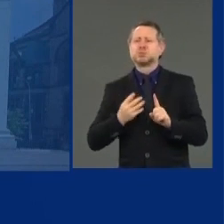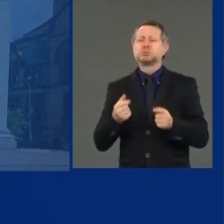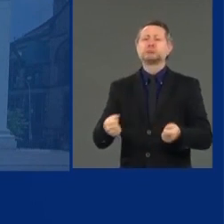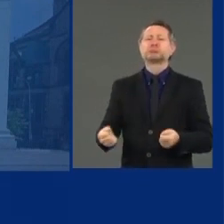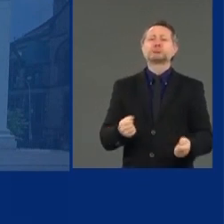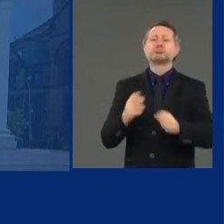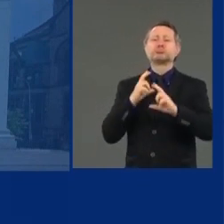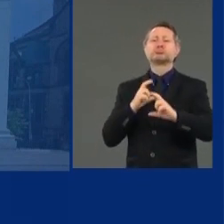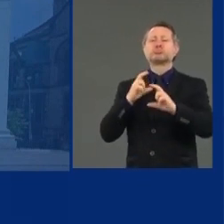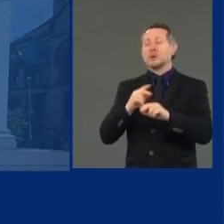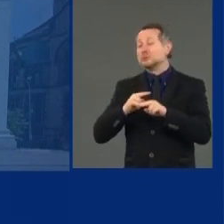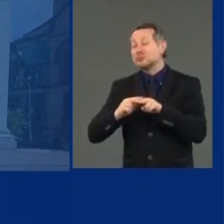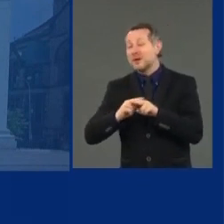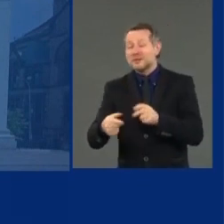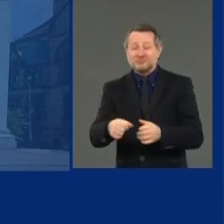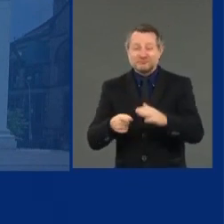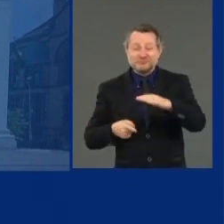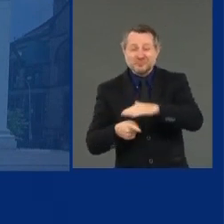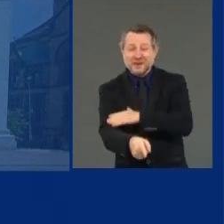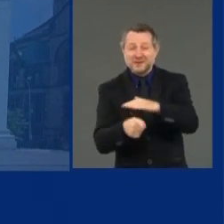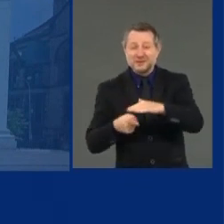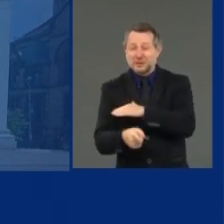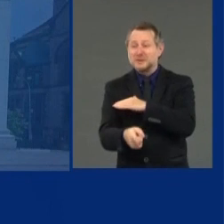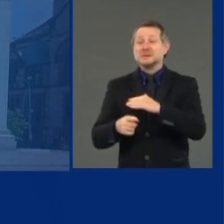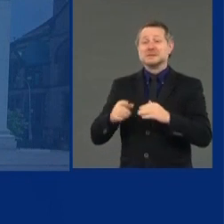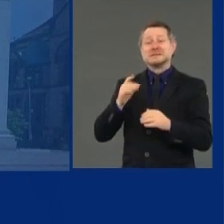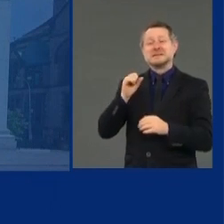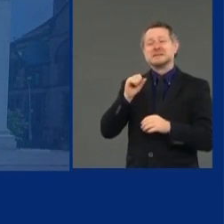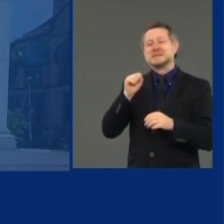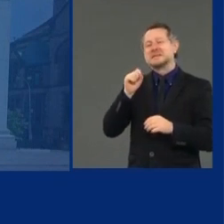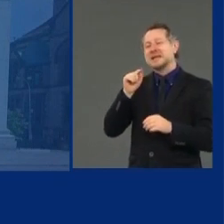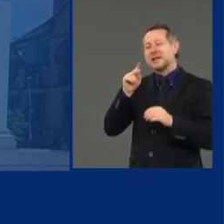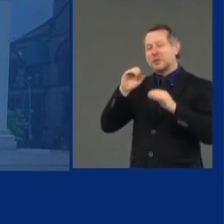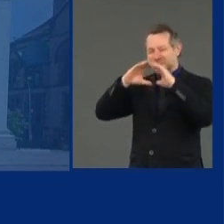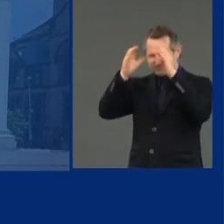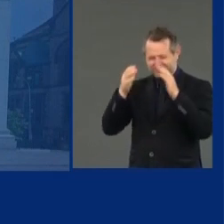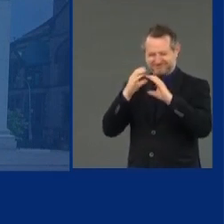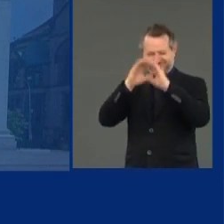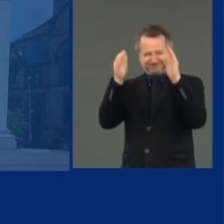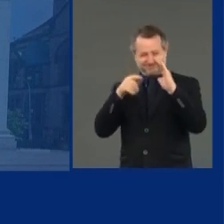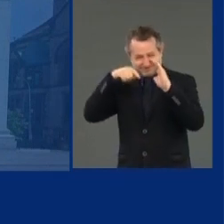HUNDREDS OF PEOPLE A DAY,